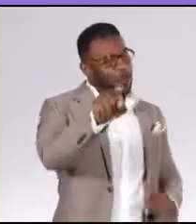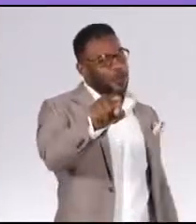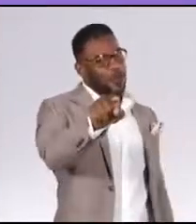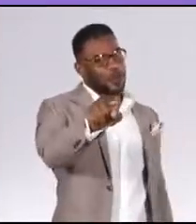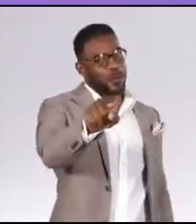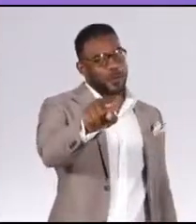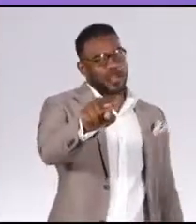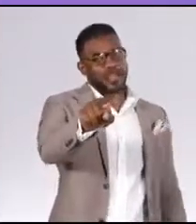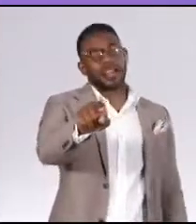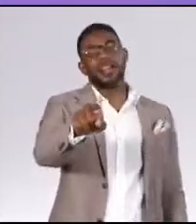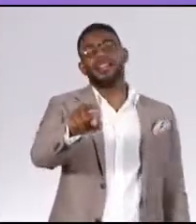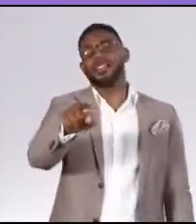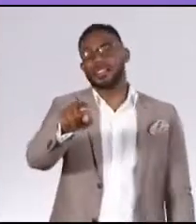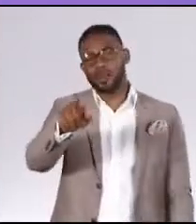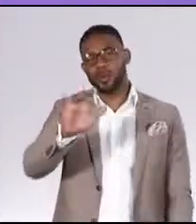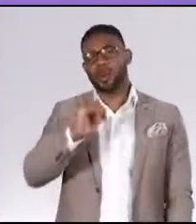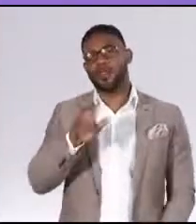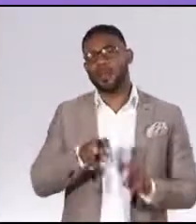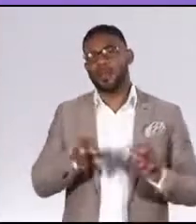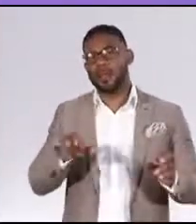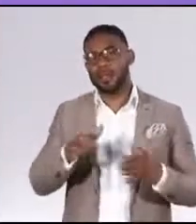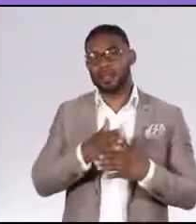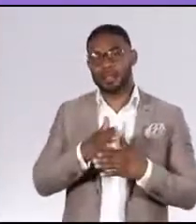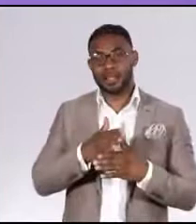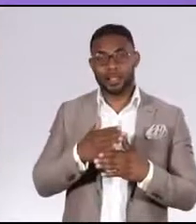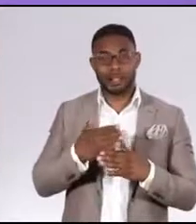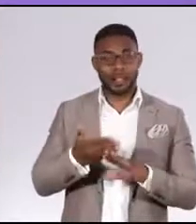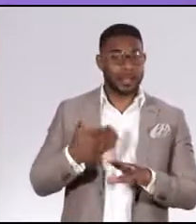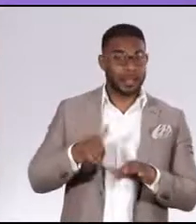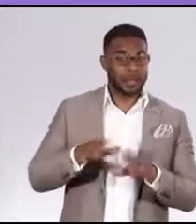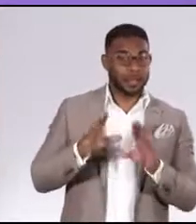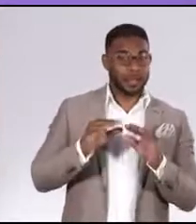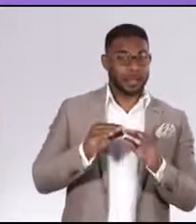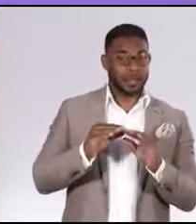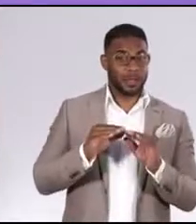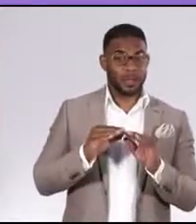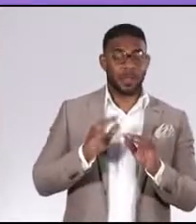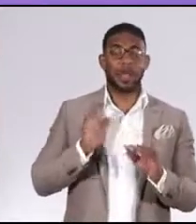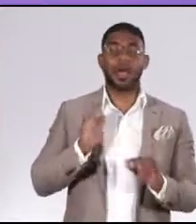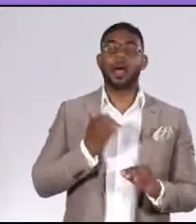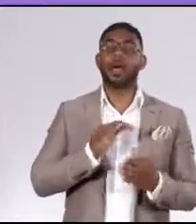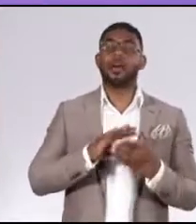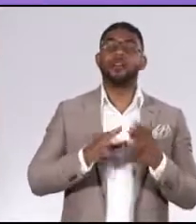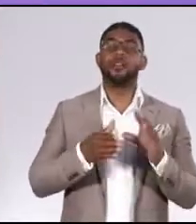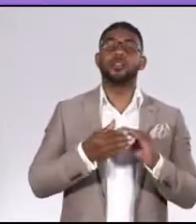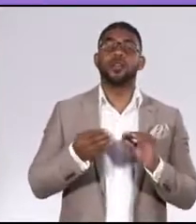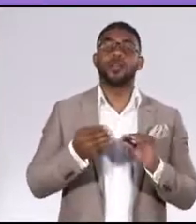and as one of our panelists shared ahead of this meeting, our stories are important,